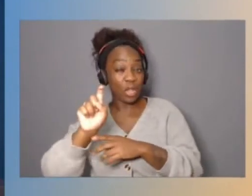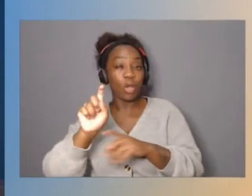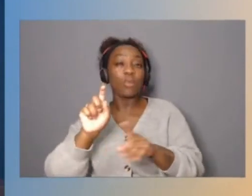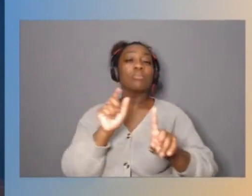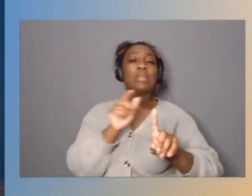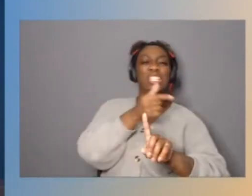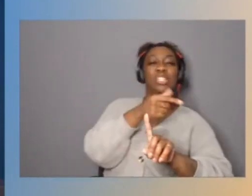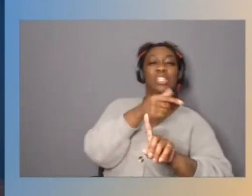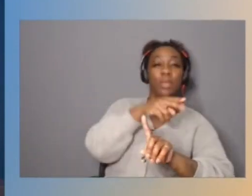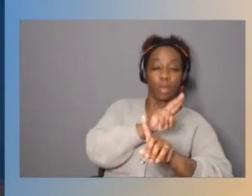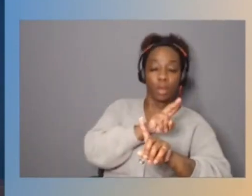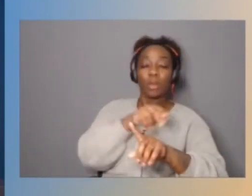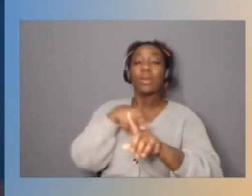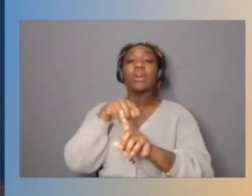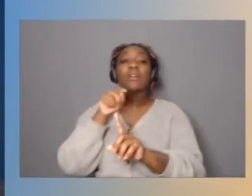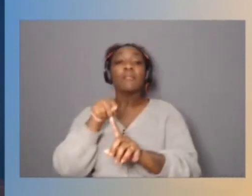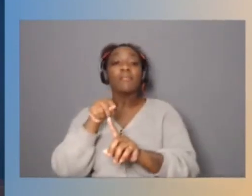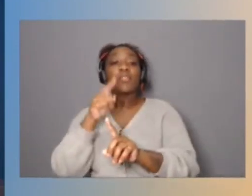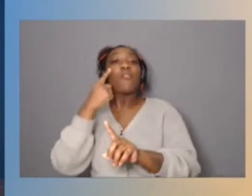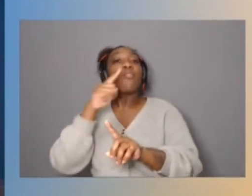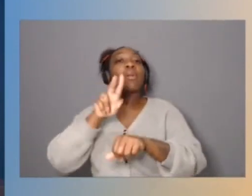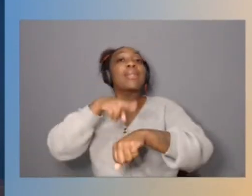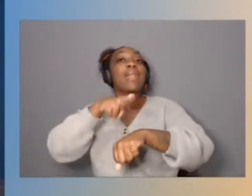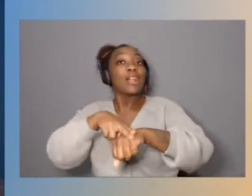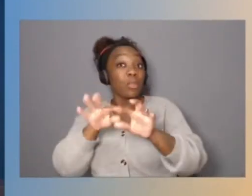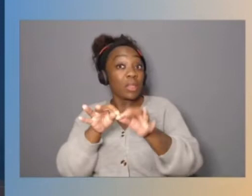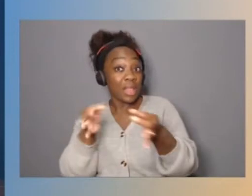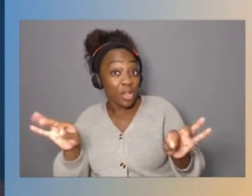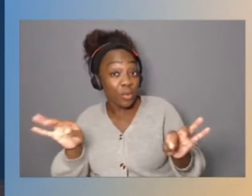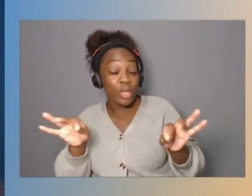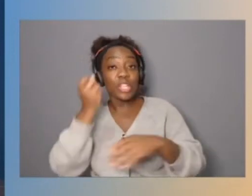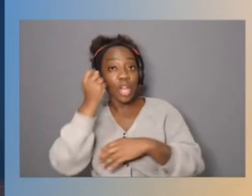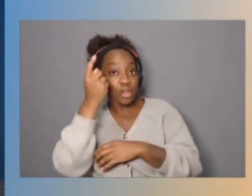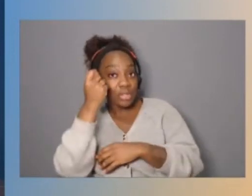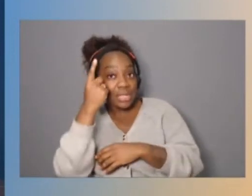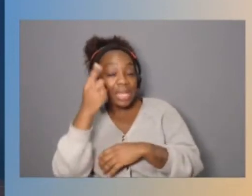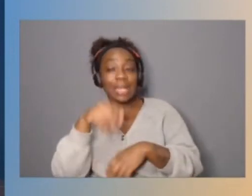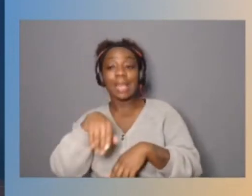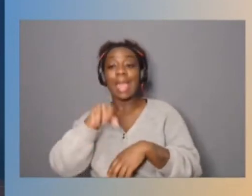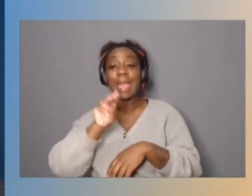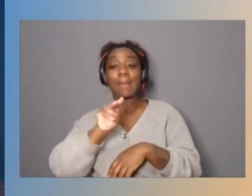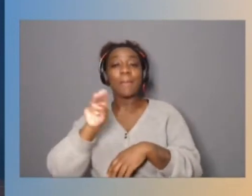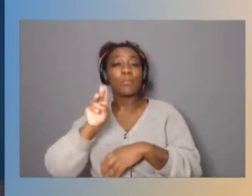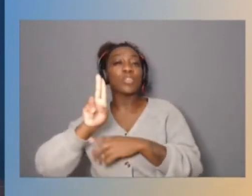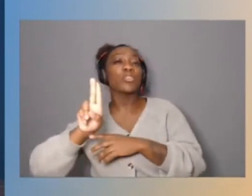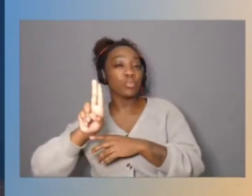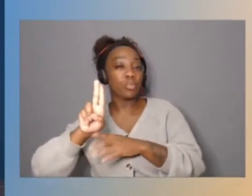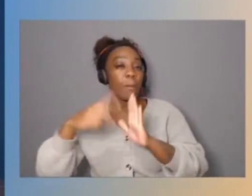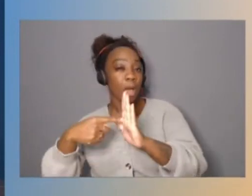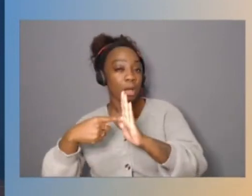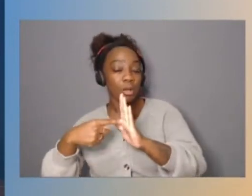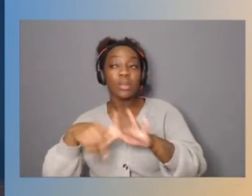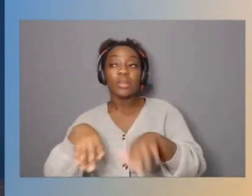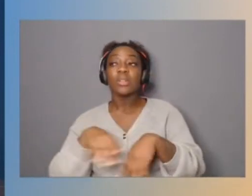for their natural language, understanding NLU models. And Ron talked about Trainium as well.